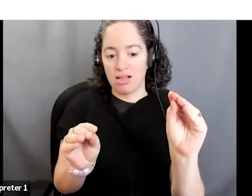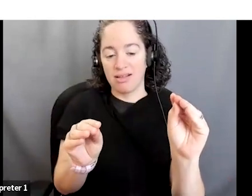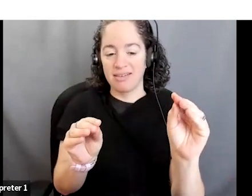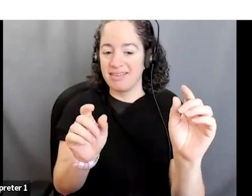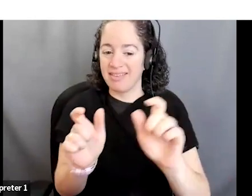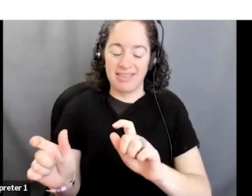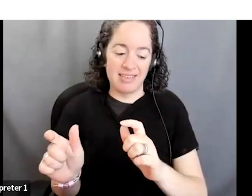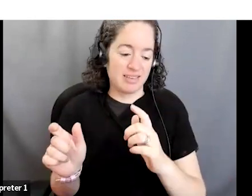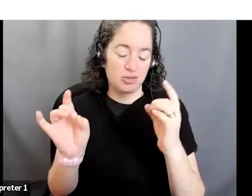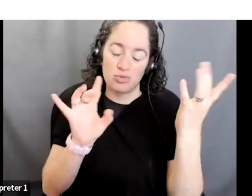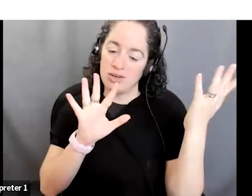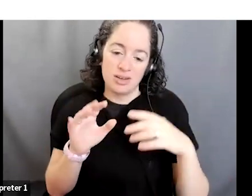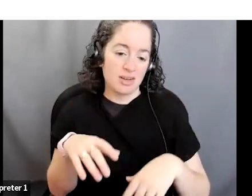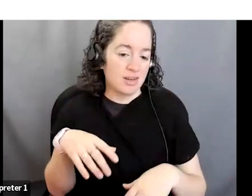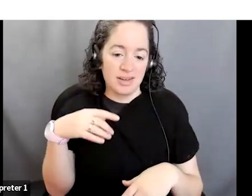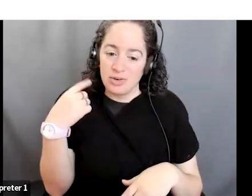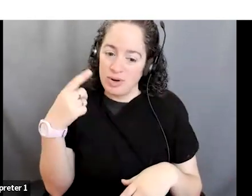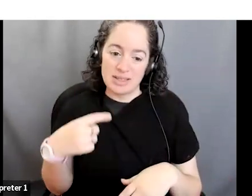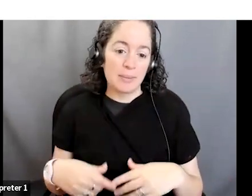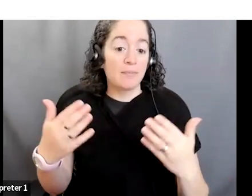The next one was checkboxes and radios.